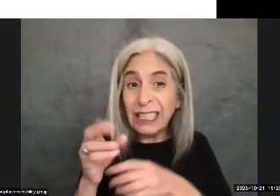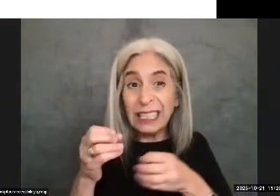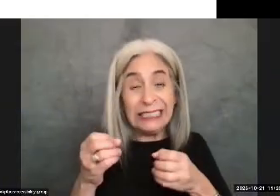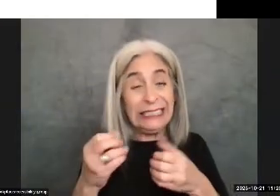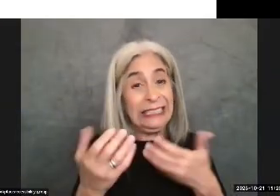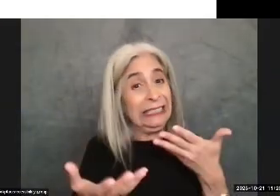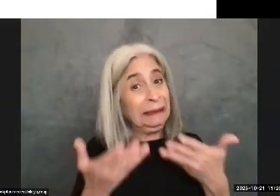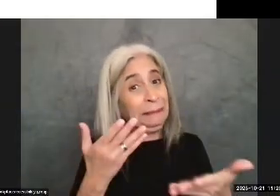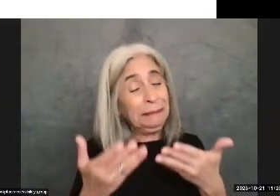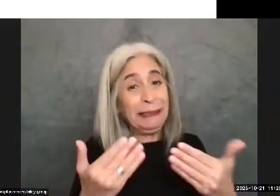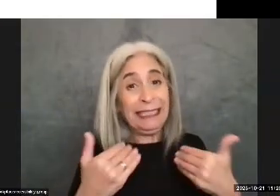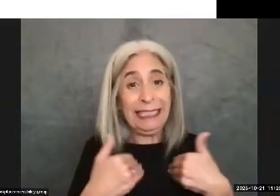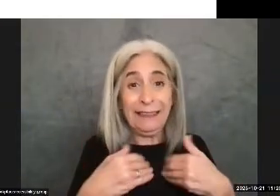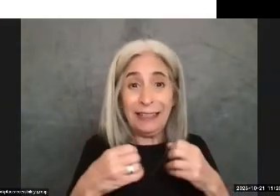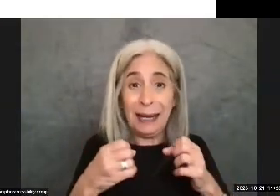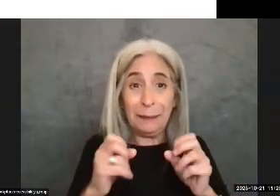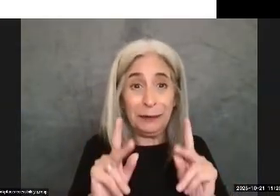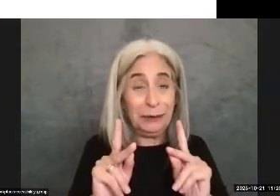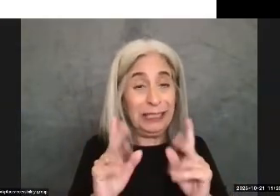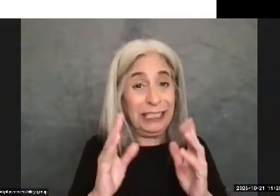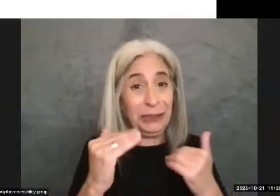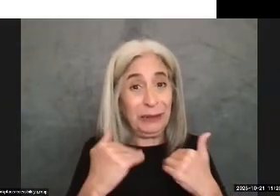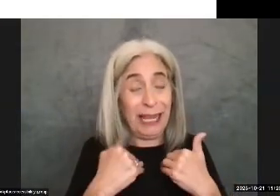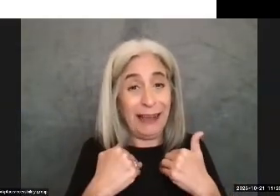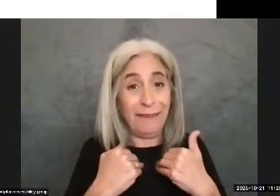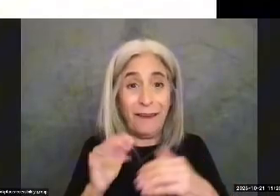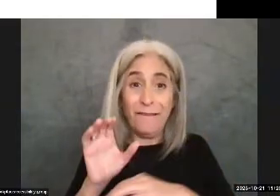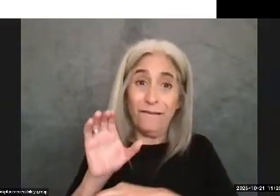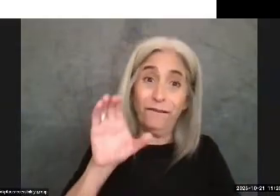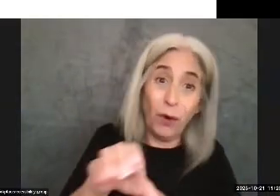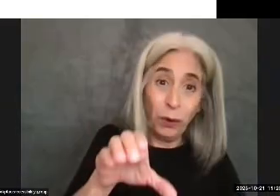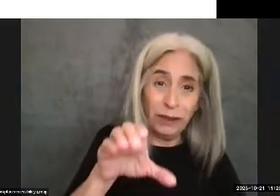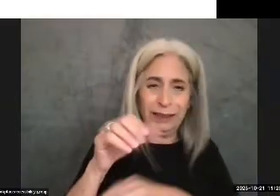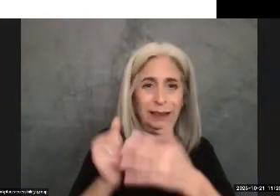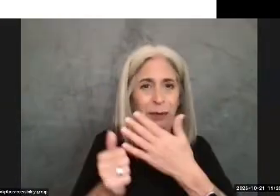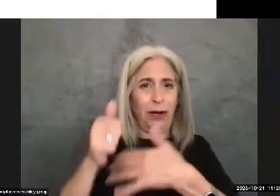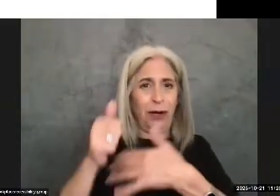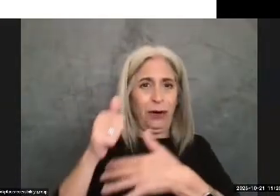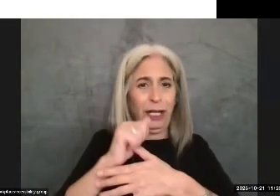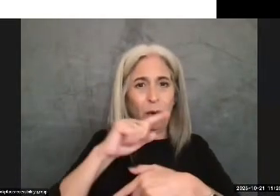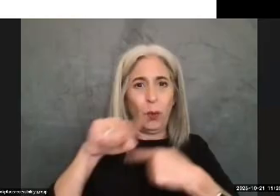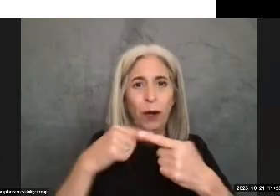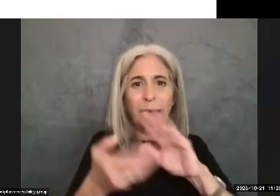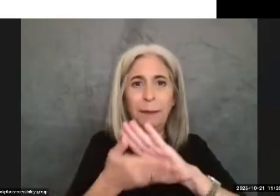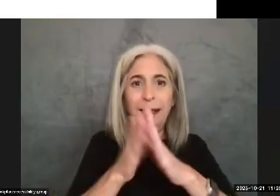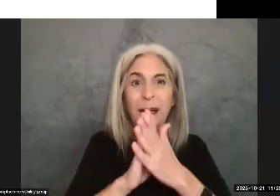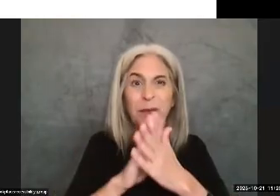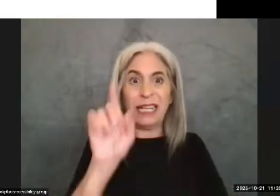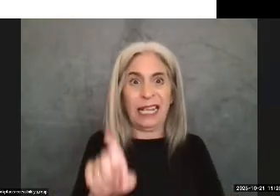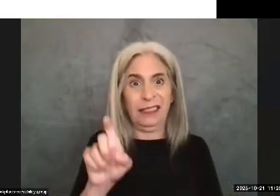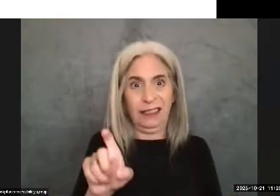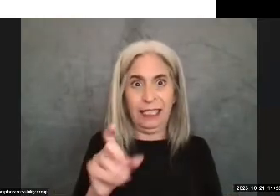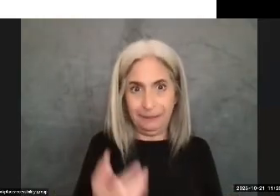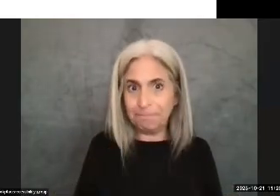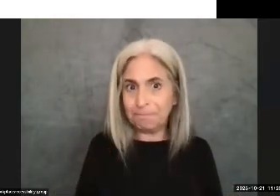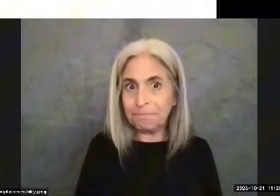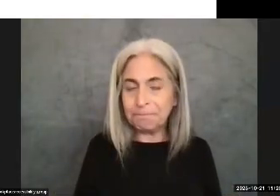Kathleen DeForest: Or chances are fairly high that they will be forced to prioritize when accessibility becomes a necessity.